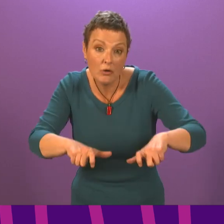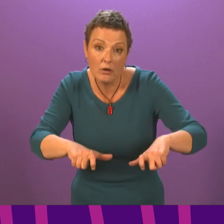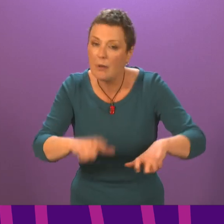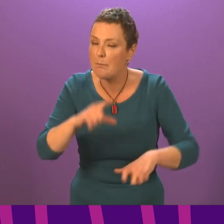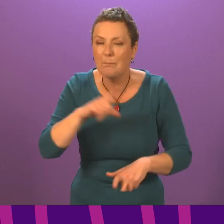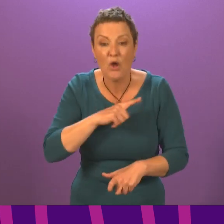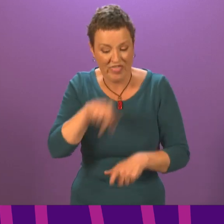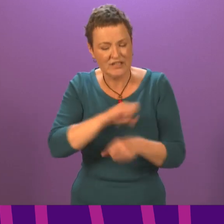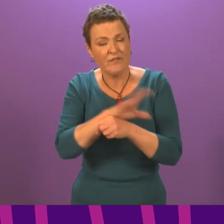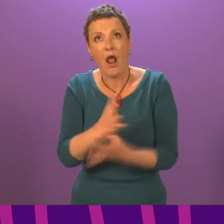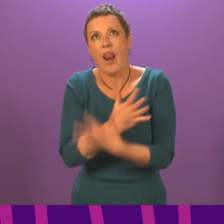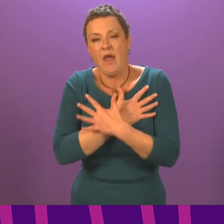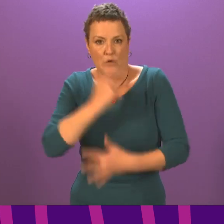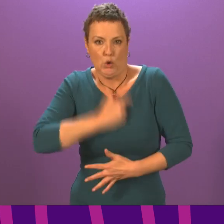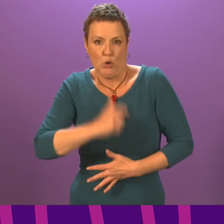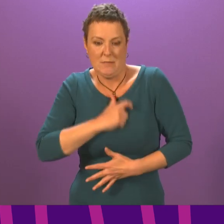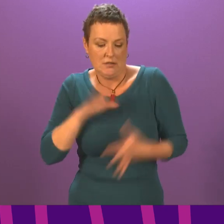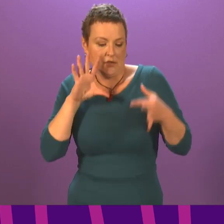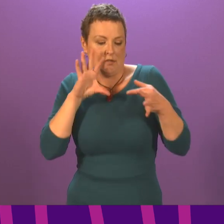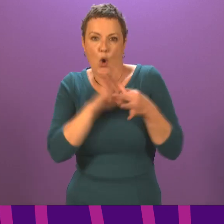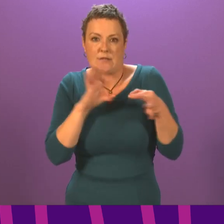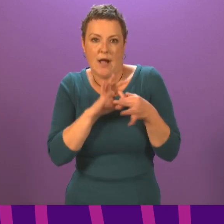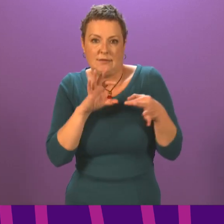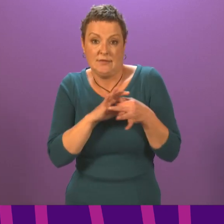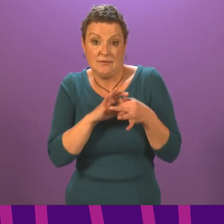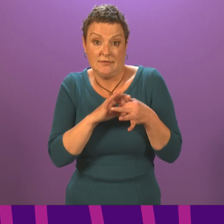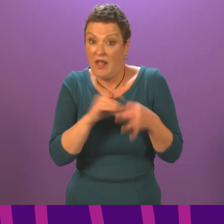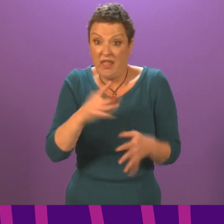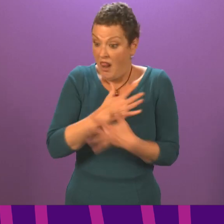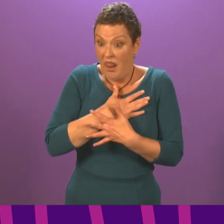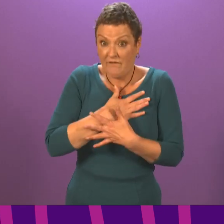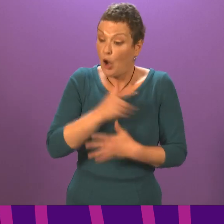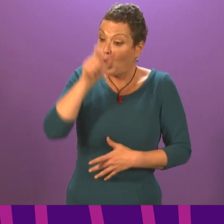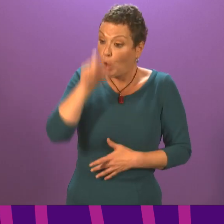that we all like to interact. In order to stop spread and to minimise the risks over